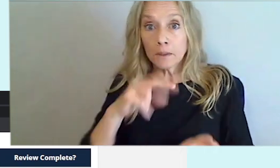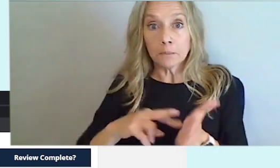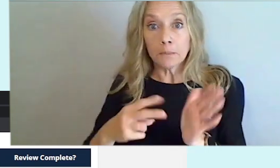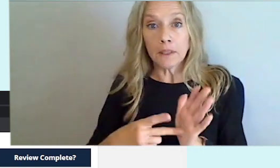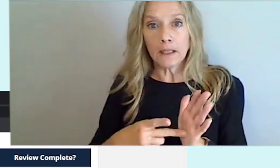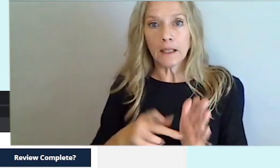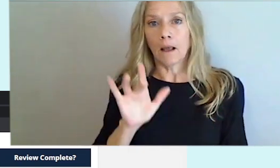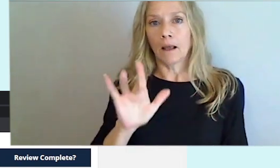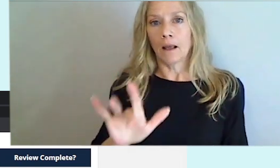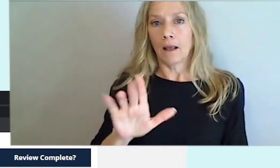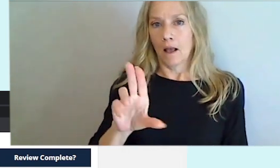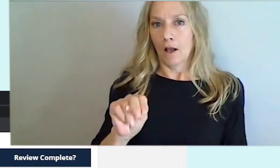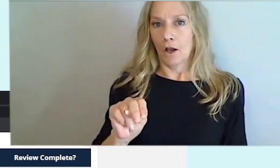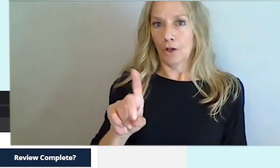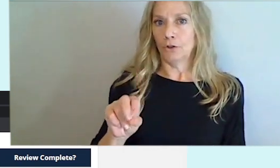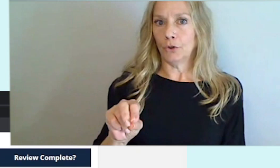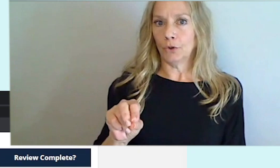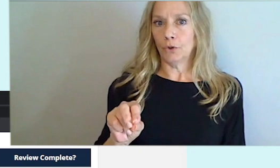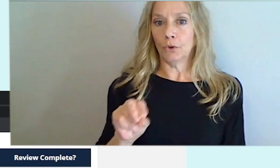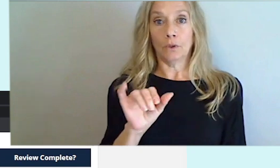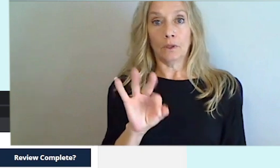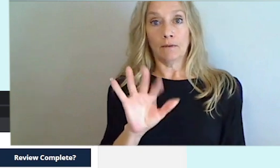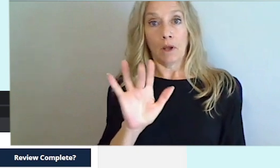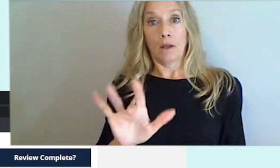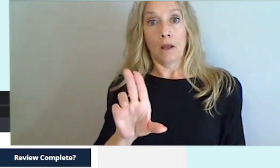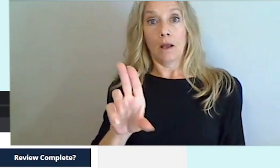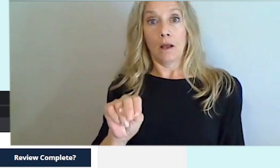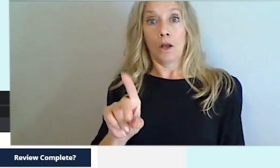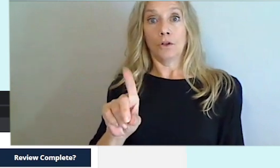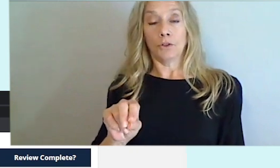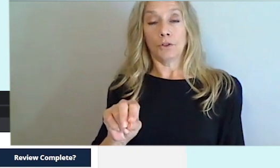If they undo this change, they'll have to rereview the information.